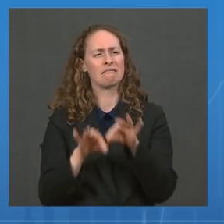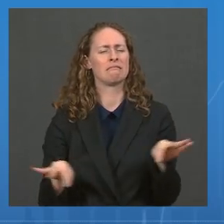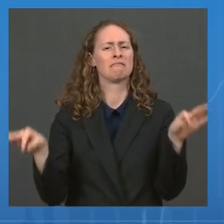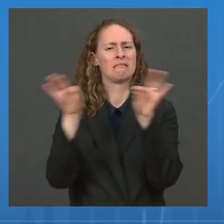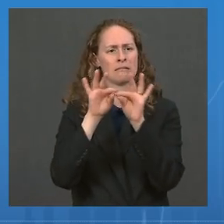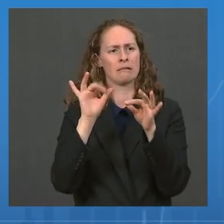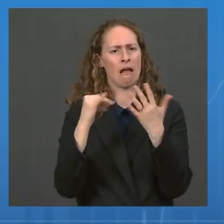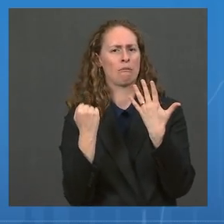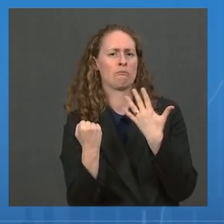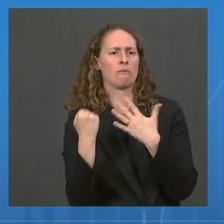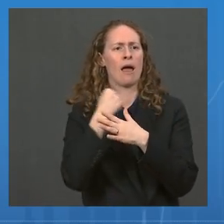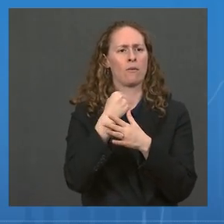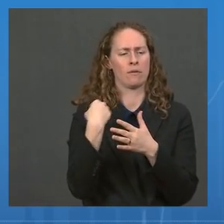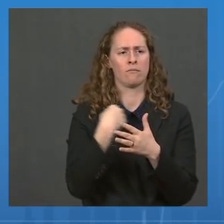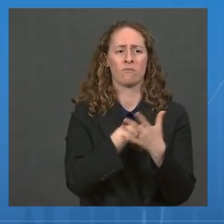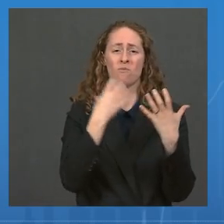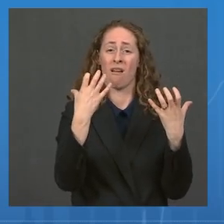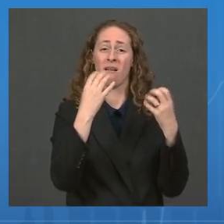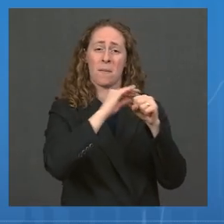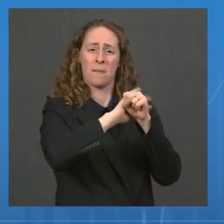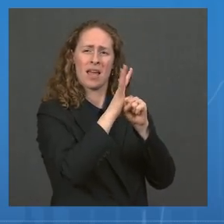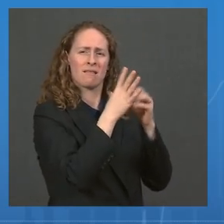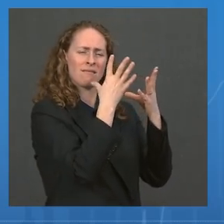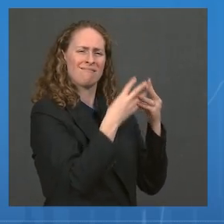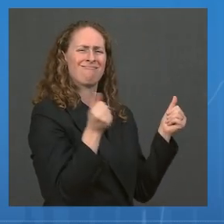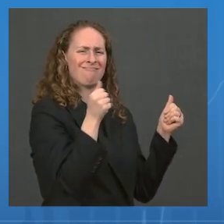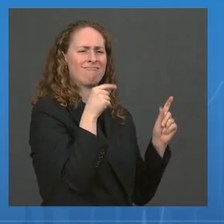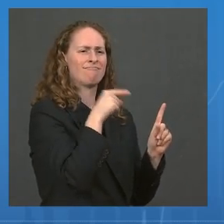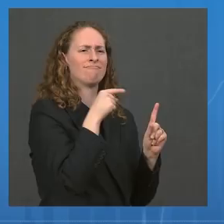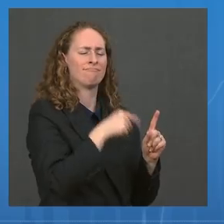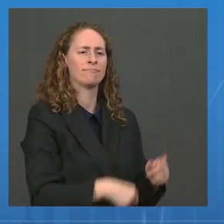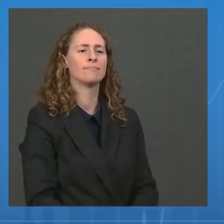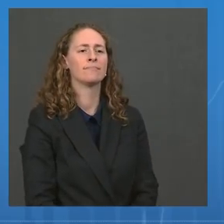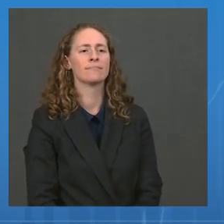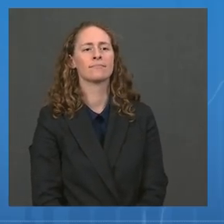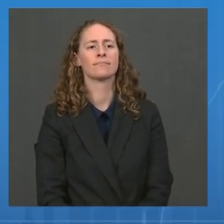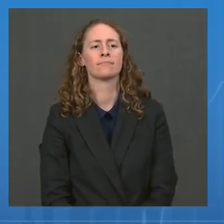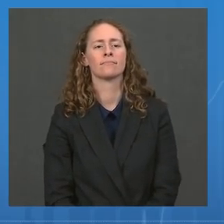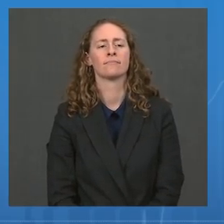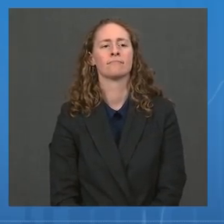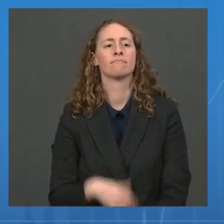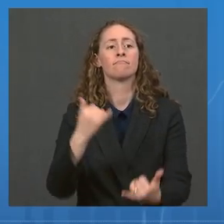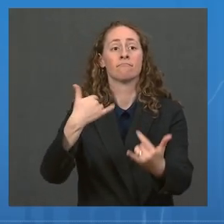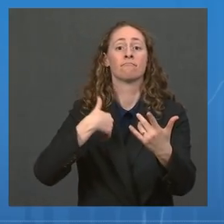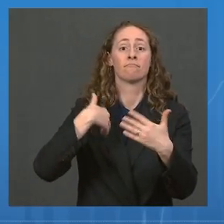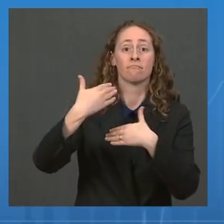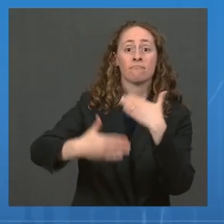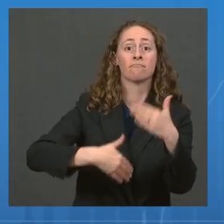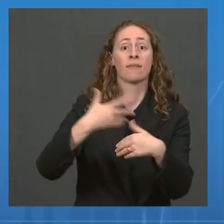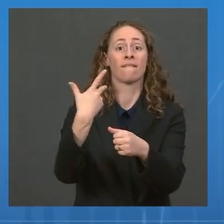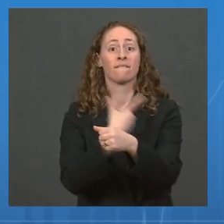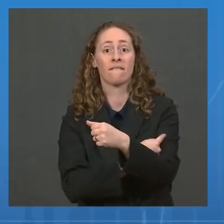As we continue our vaccination efforts, we must also continue to use the many other tools we have to reduce the spread of COVID-19,